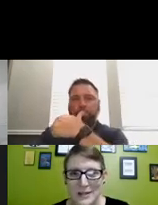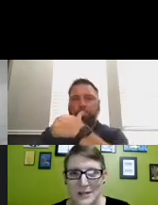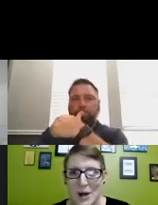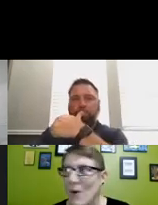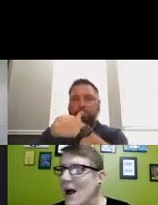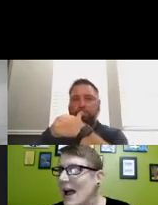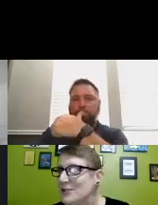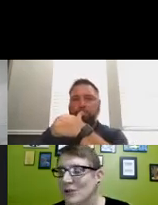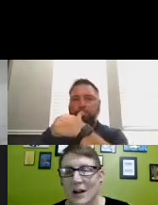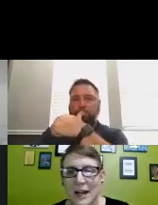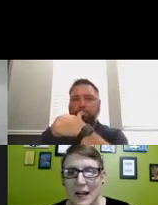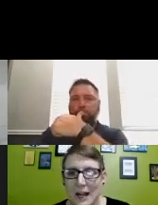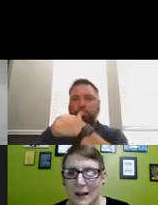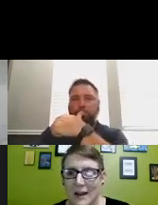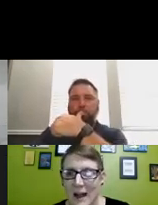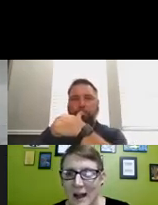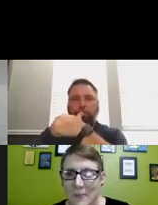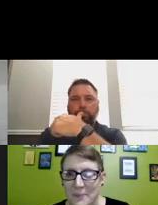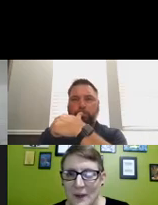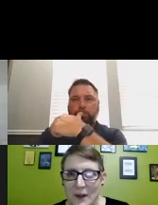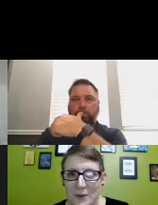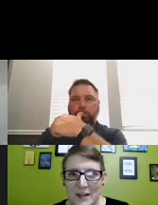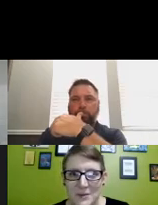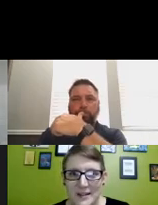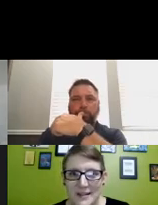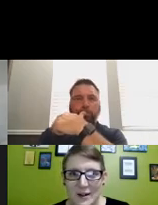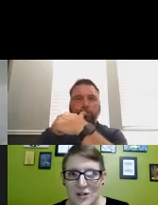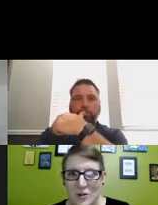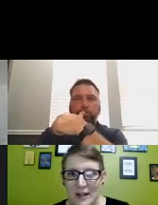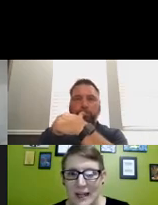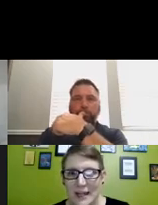let us know as you're logging in. Otherwise we'll get started shortly.